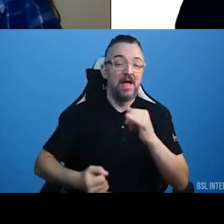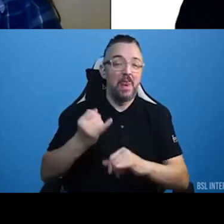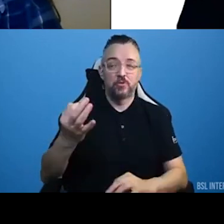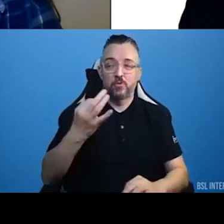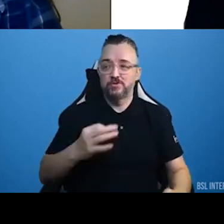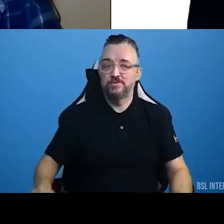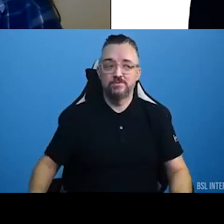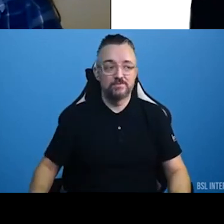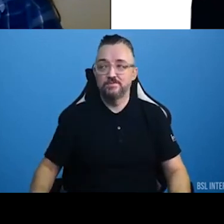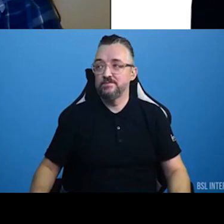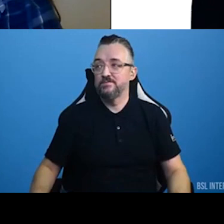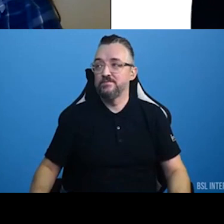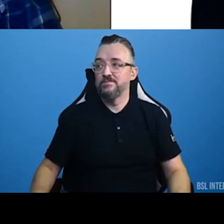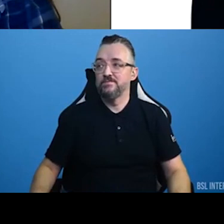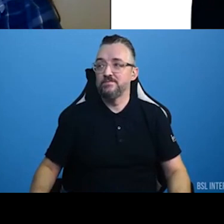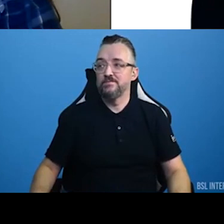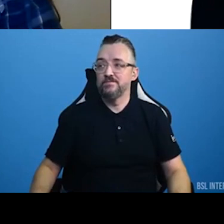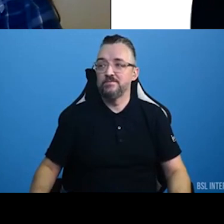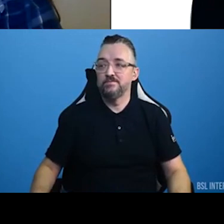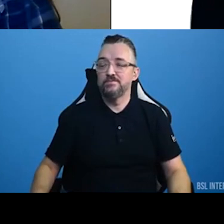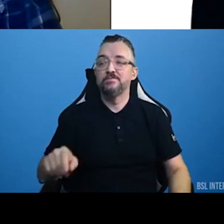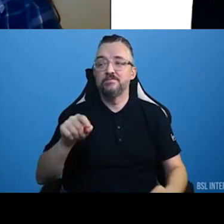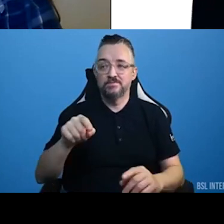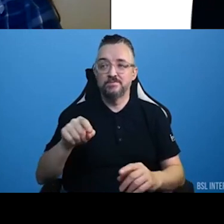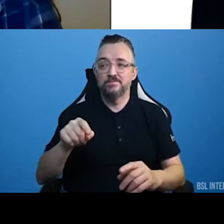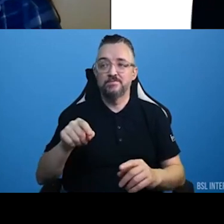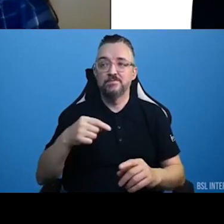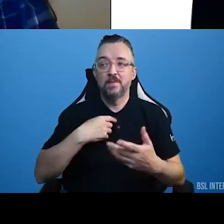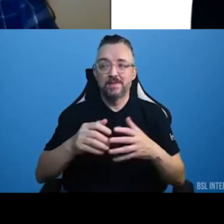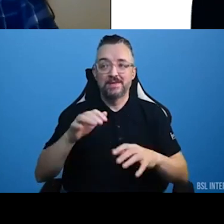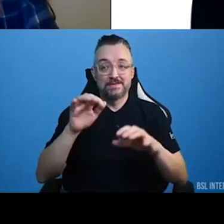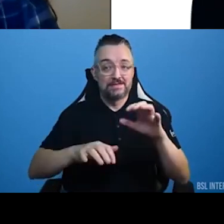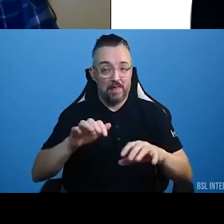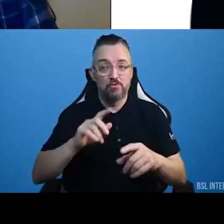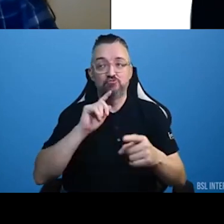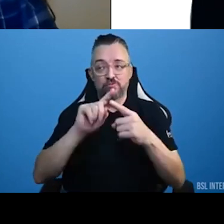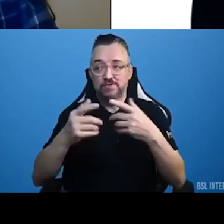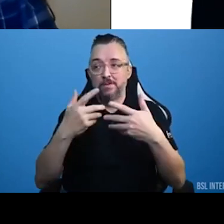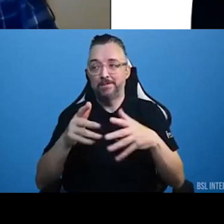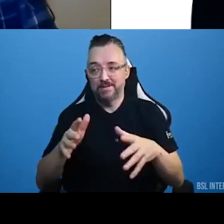I will pass to a question for Tiia instead. I've typed that in the response, and no one should be left out,